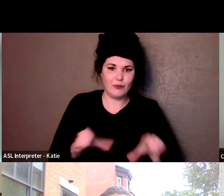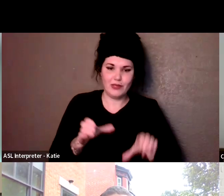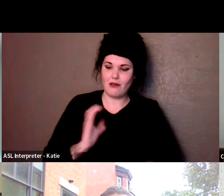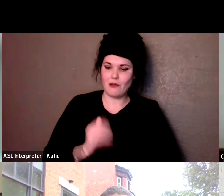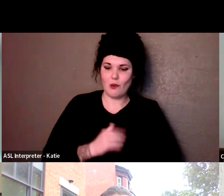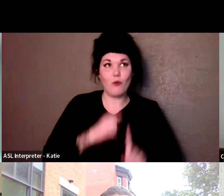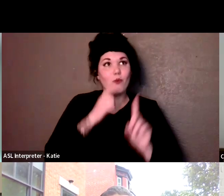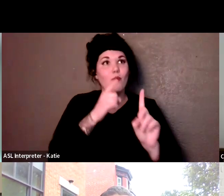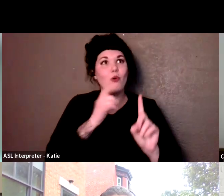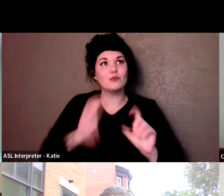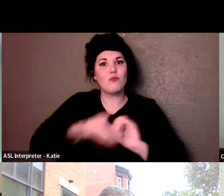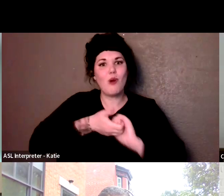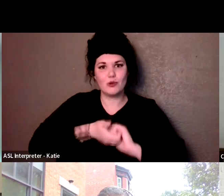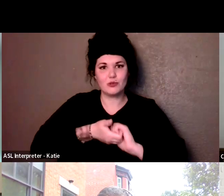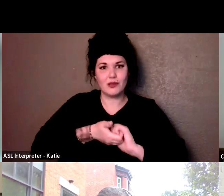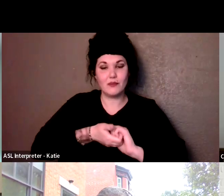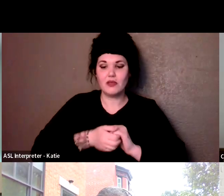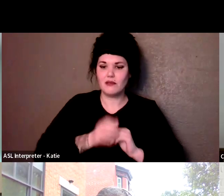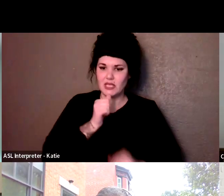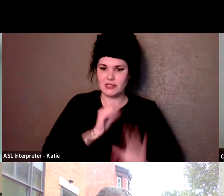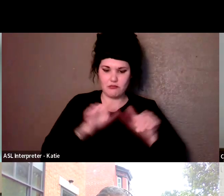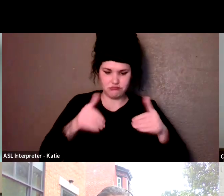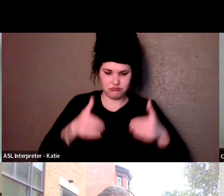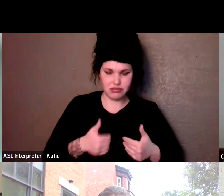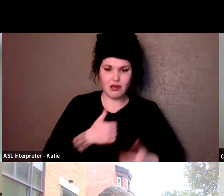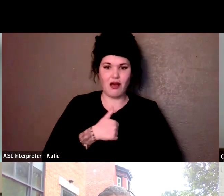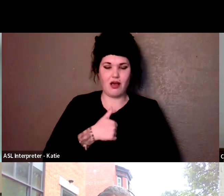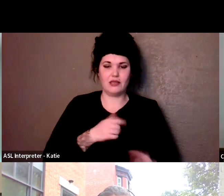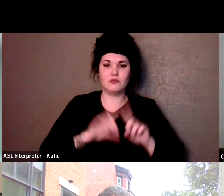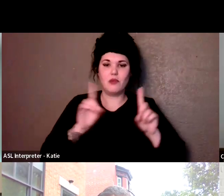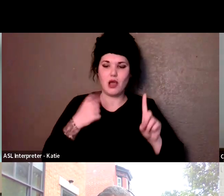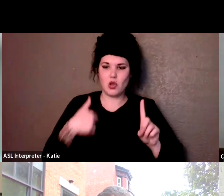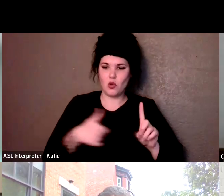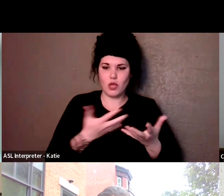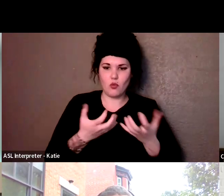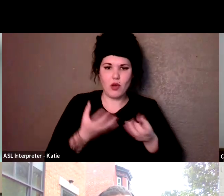can we get people the information they need. We partner with NAMI (The National Alliance of Mental Illness),